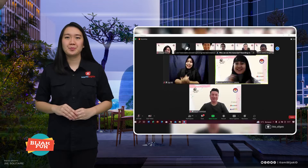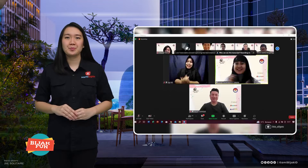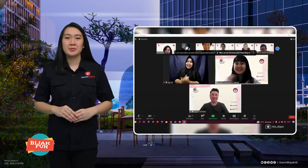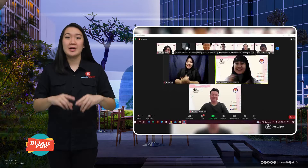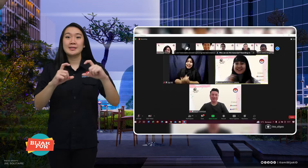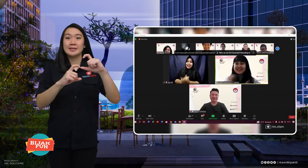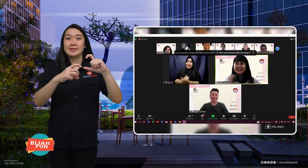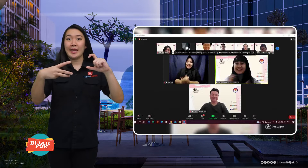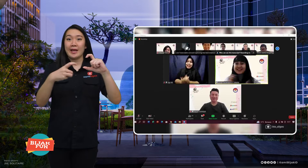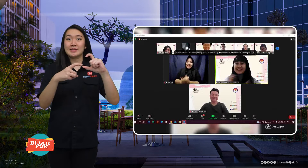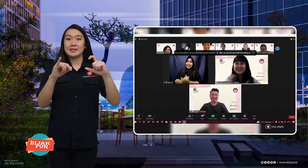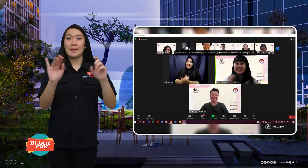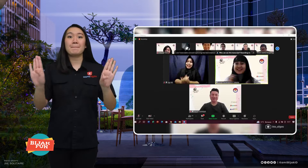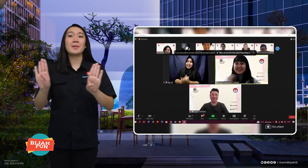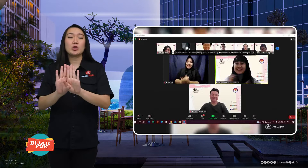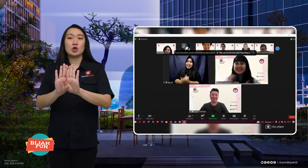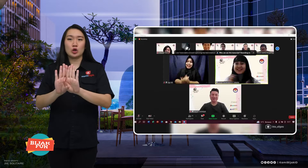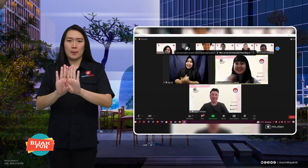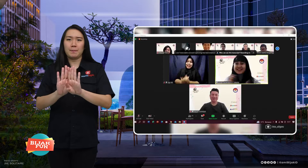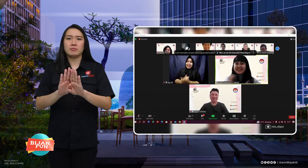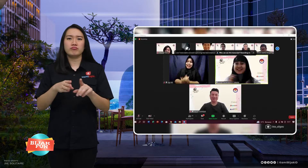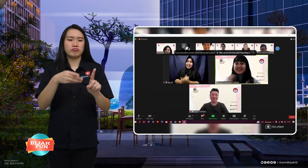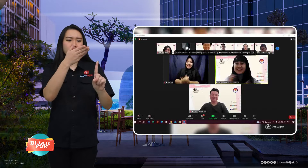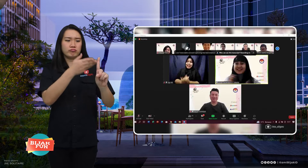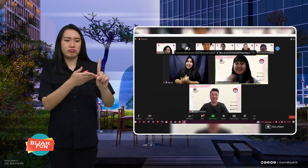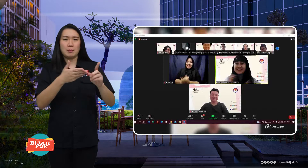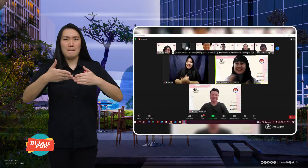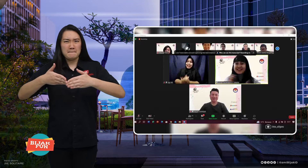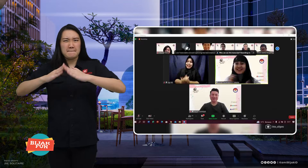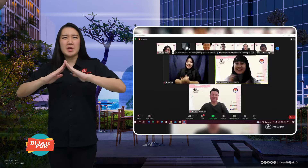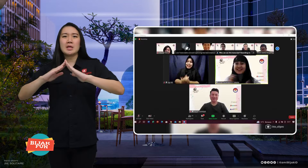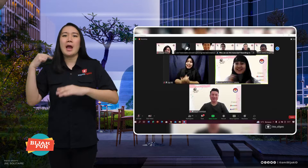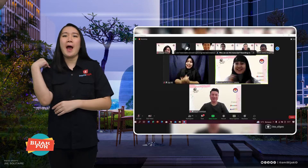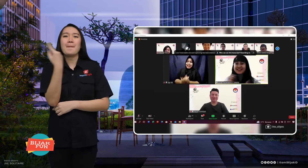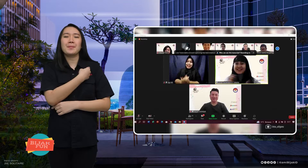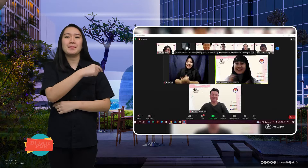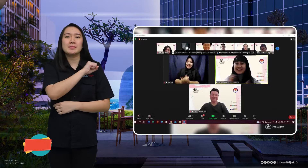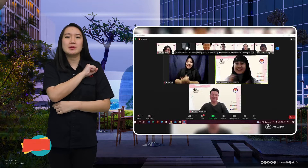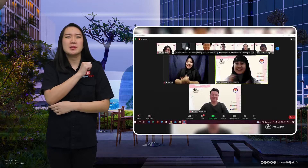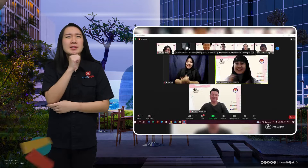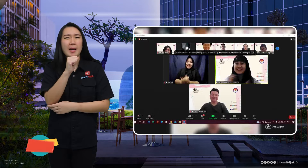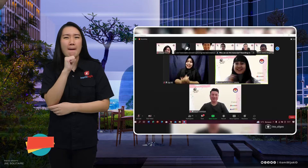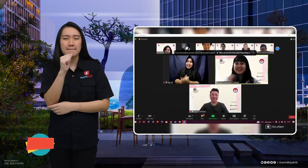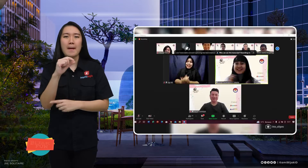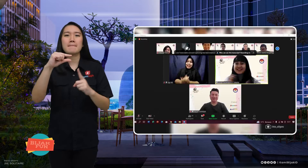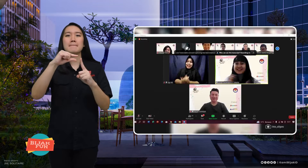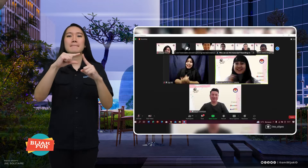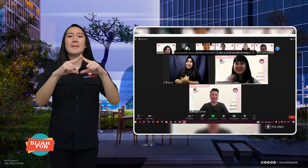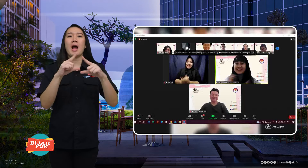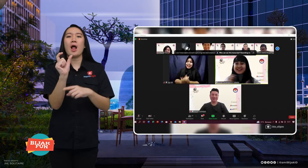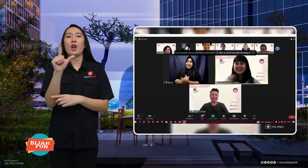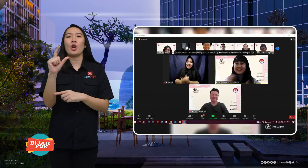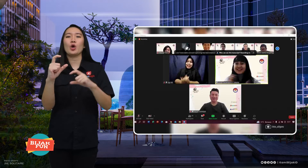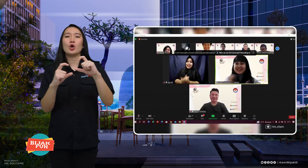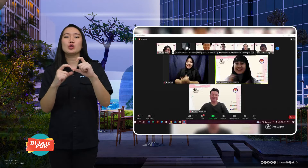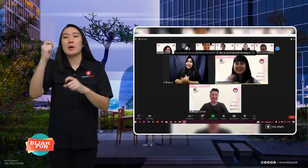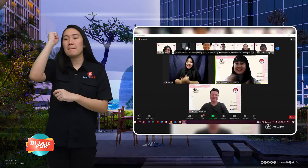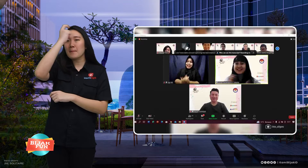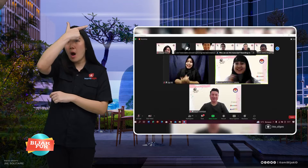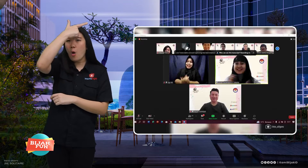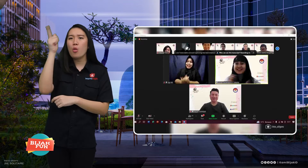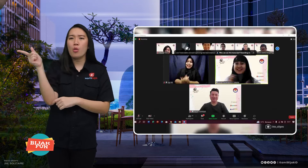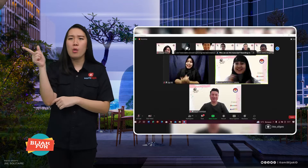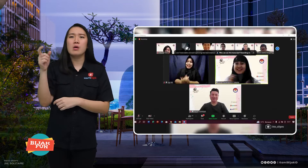At the closing session, our founder Bijak Paulus said